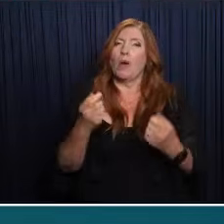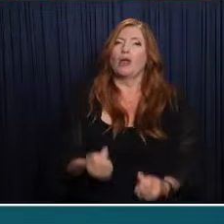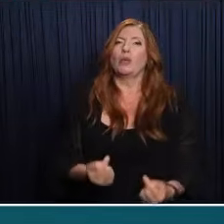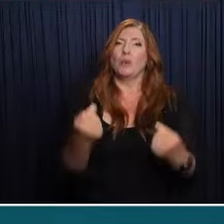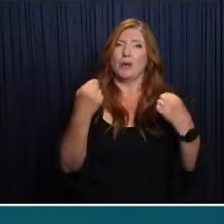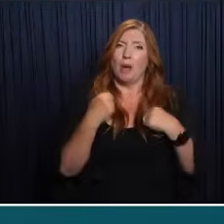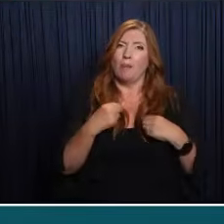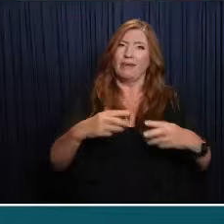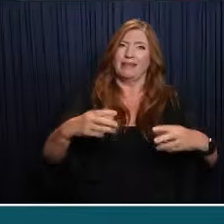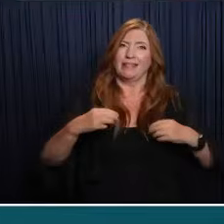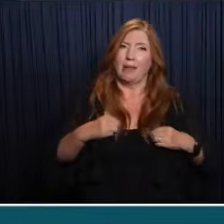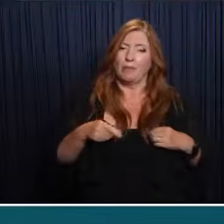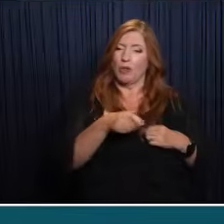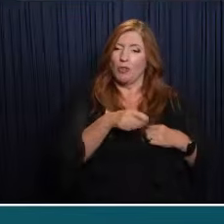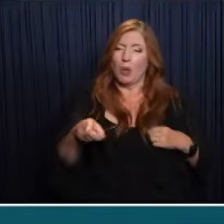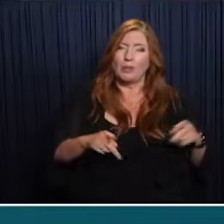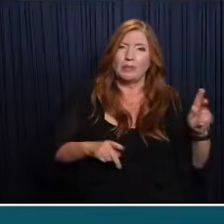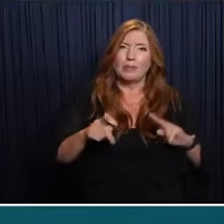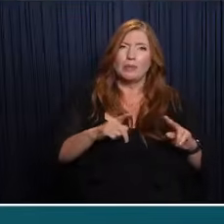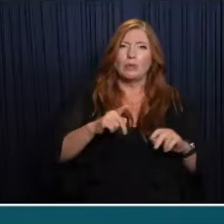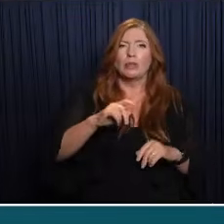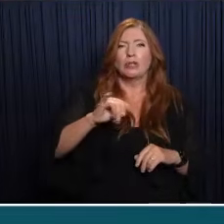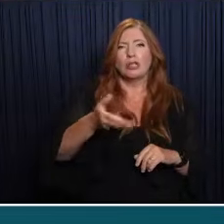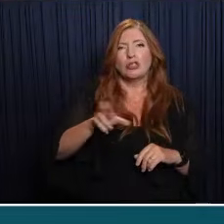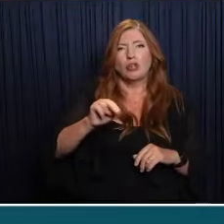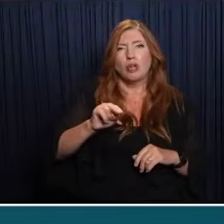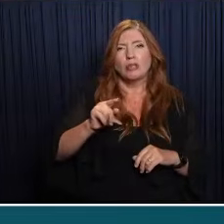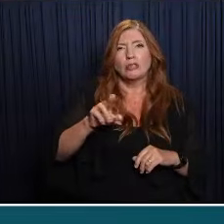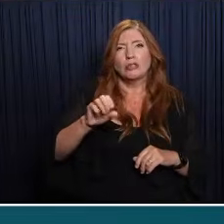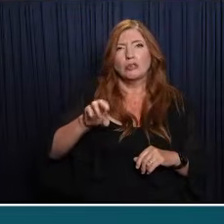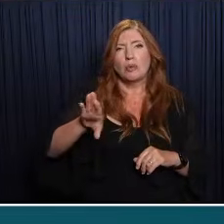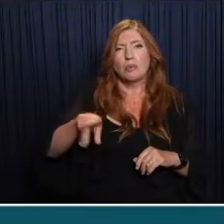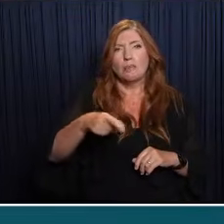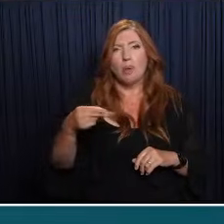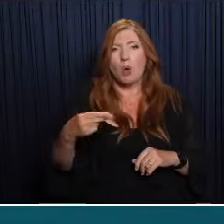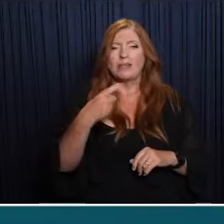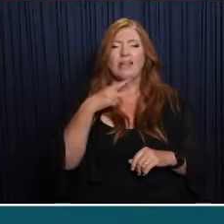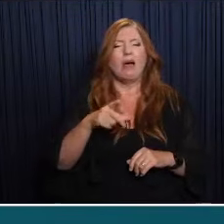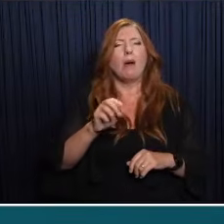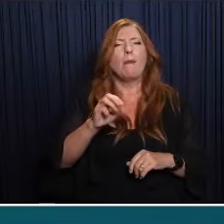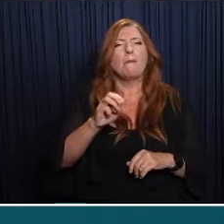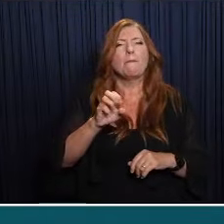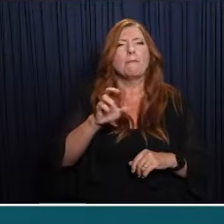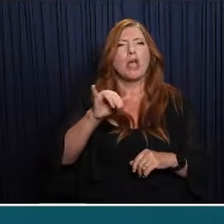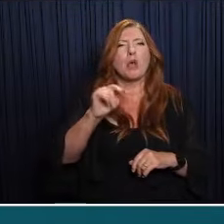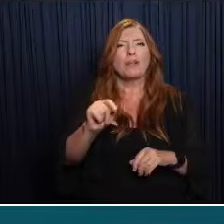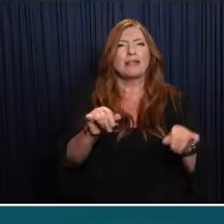LOT JOBS THEY CAN DO AND THEY WANT TO BE HERE. EMBRACE THOSE PEOPLE WHO WANT TO